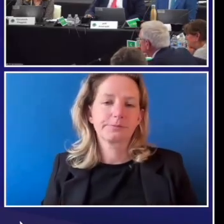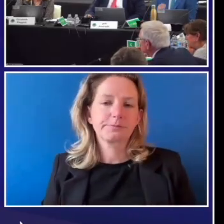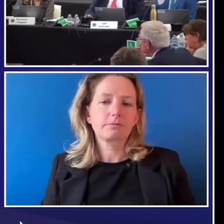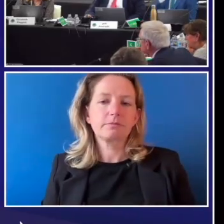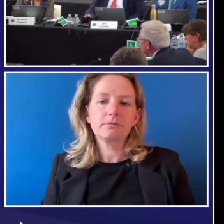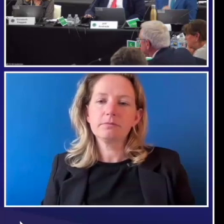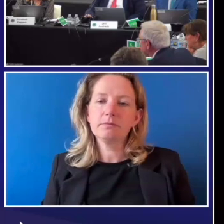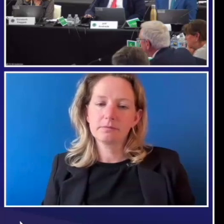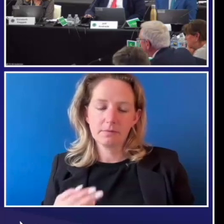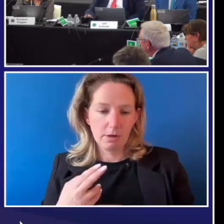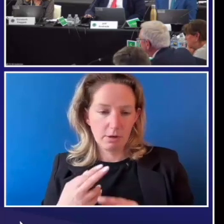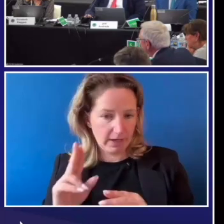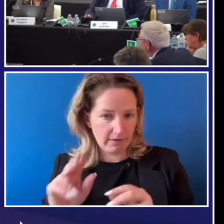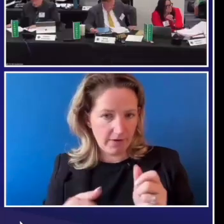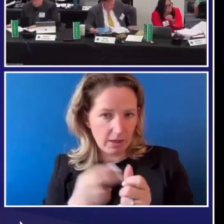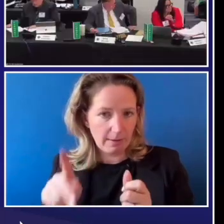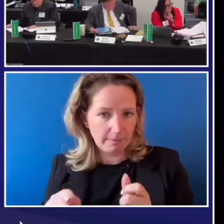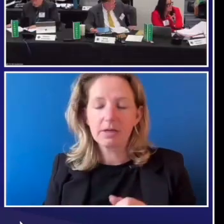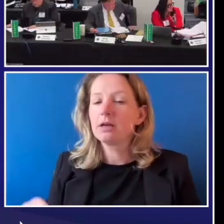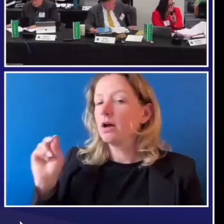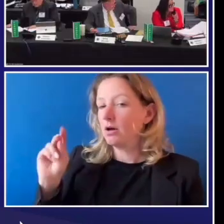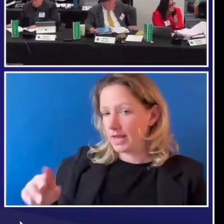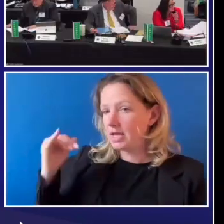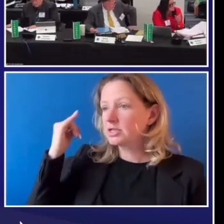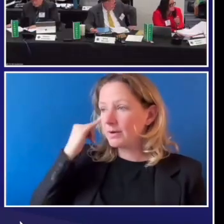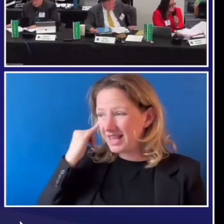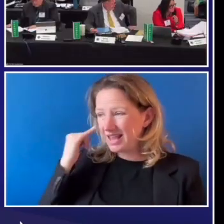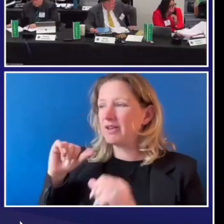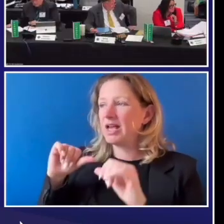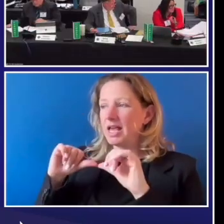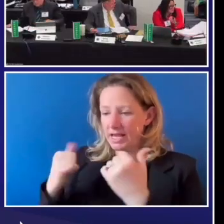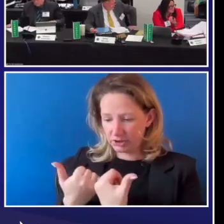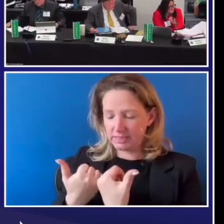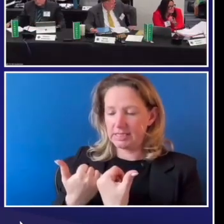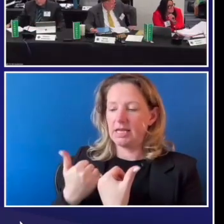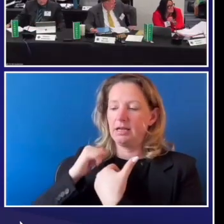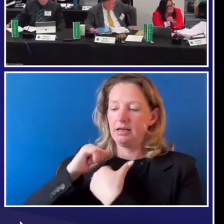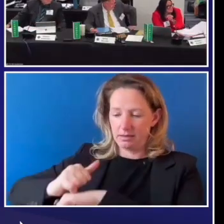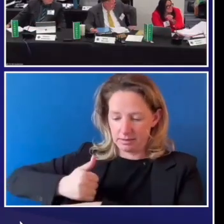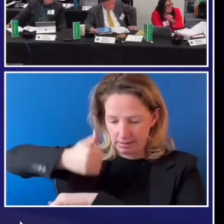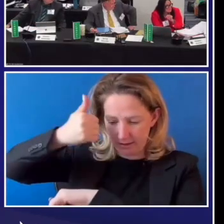So if an agency's board, commission, whatever it's called, is the